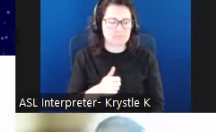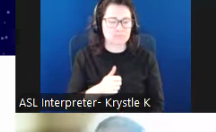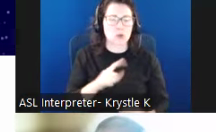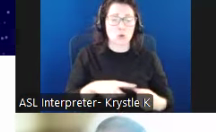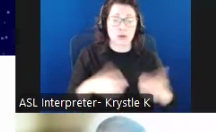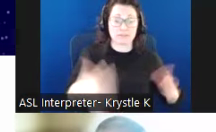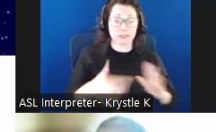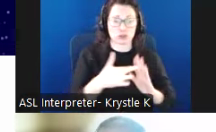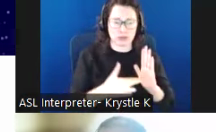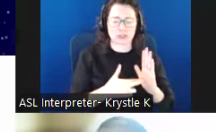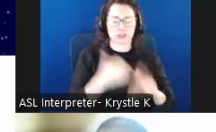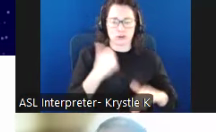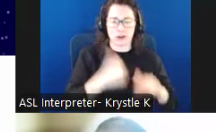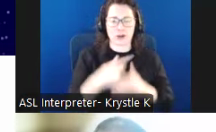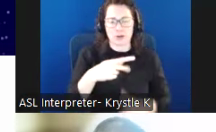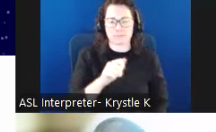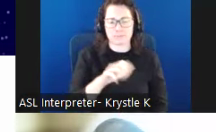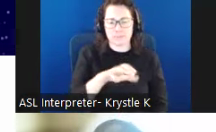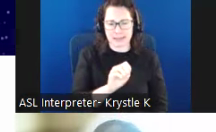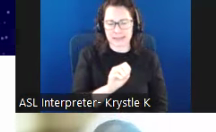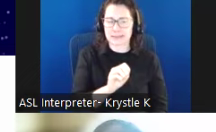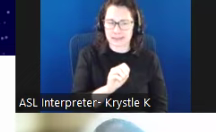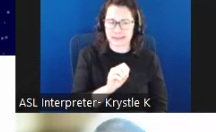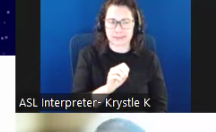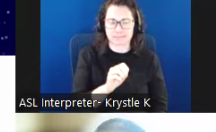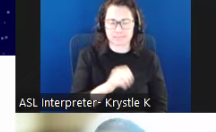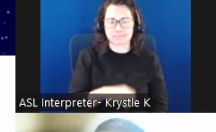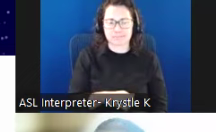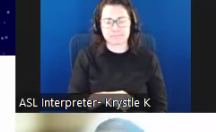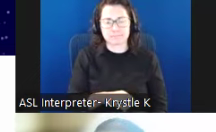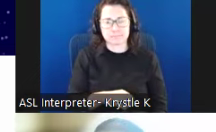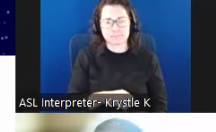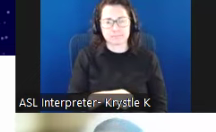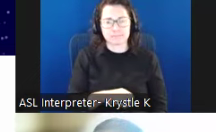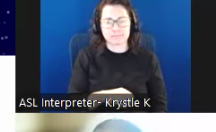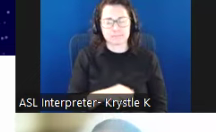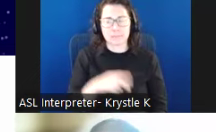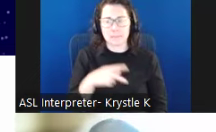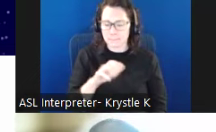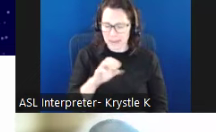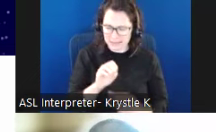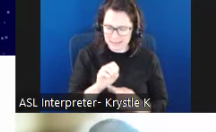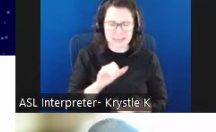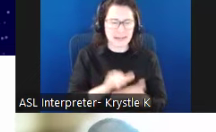on on PACE, which is um,